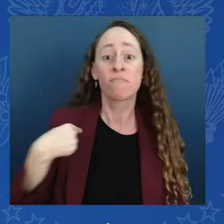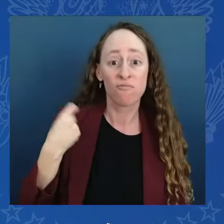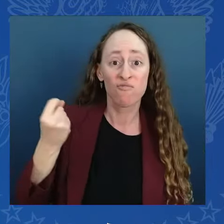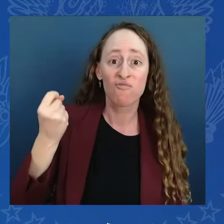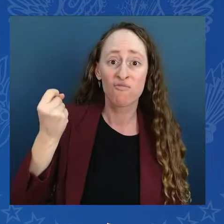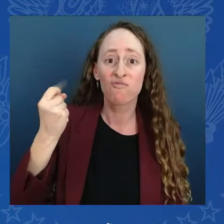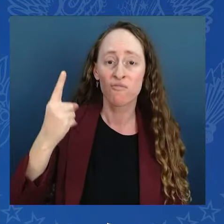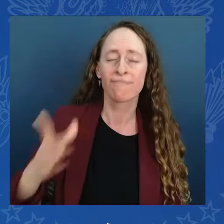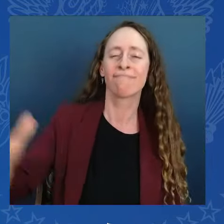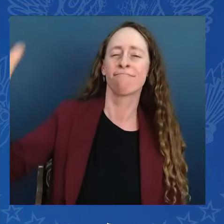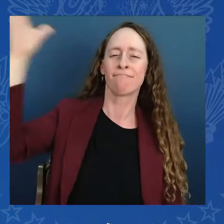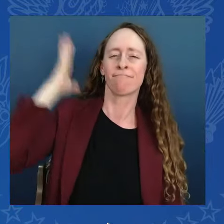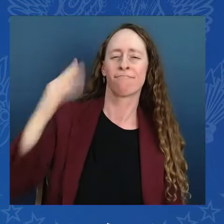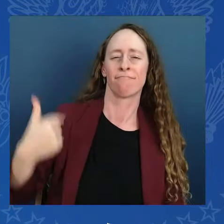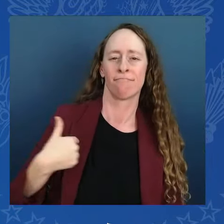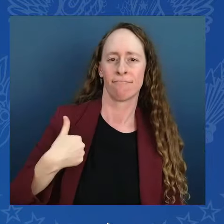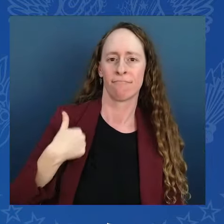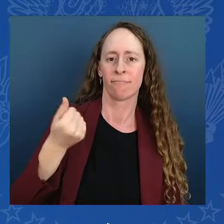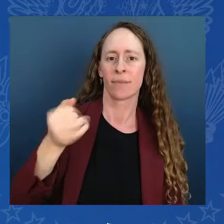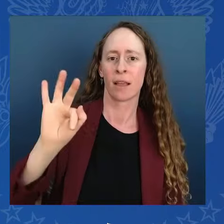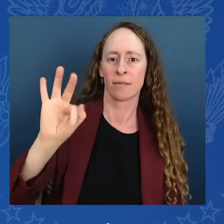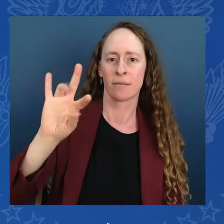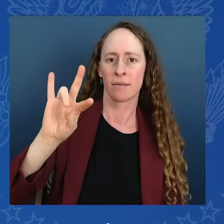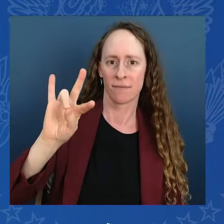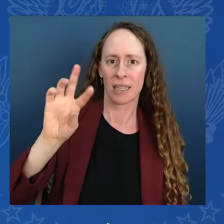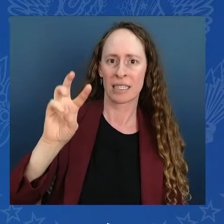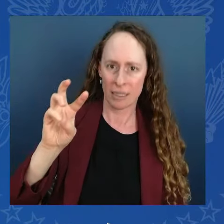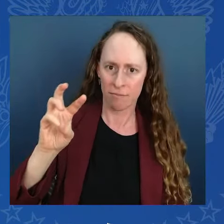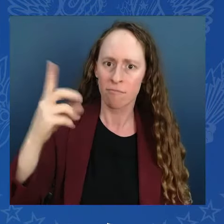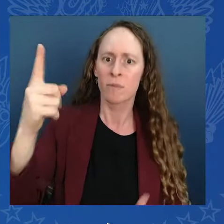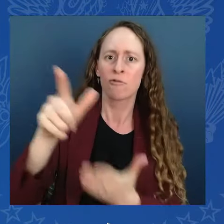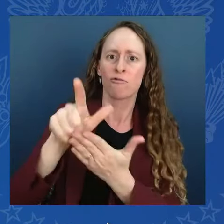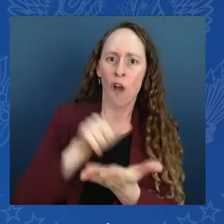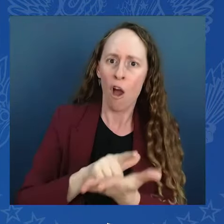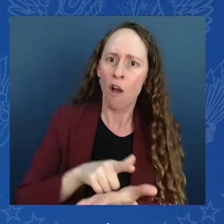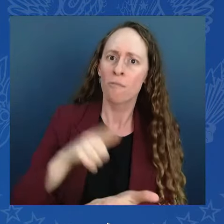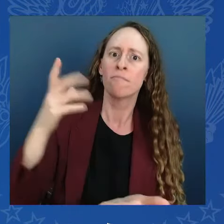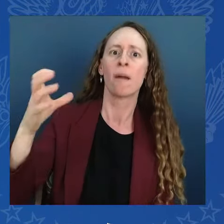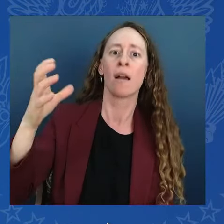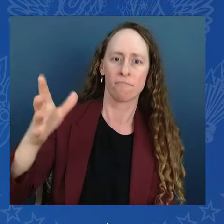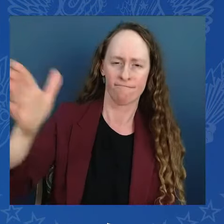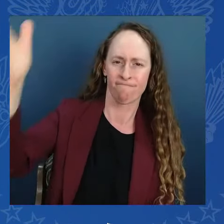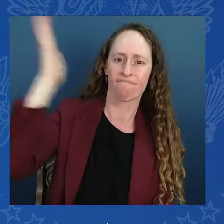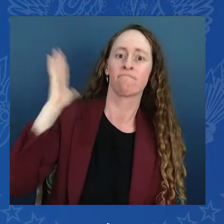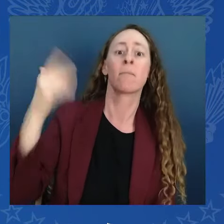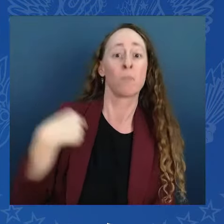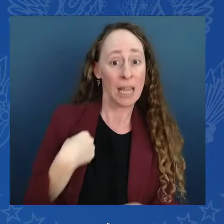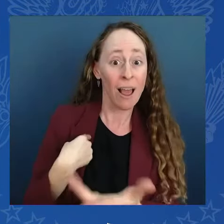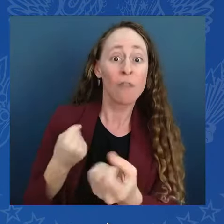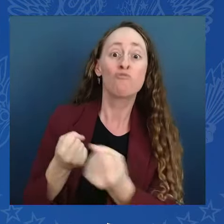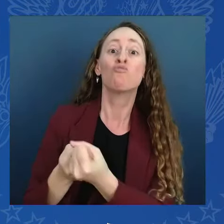from being put in the ground in the first place. But that still left millions of older lead pipes